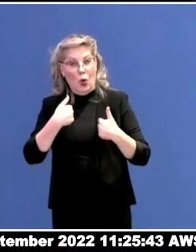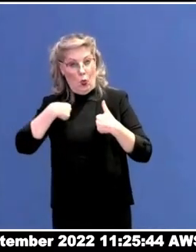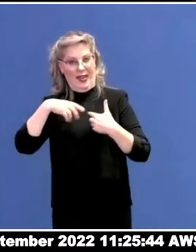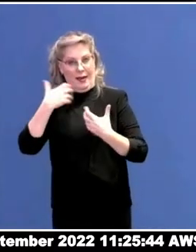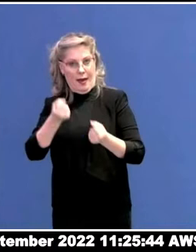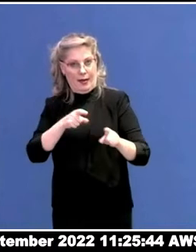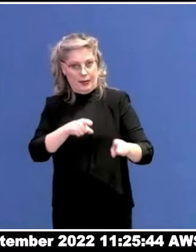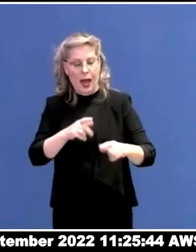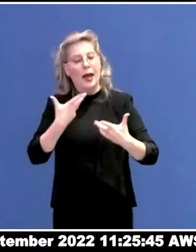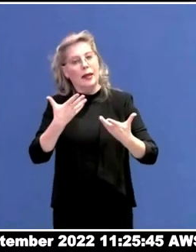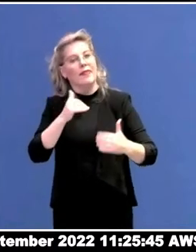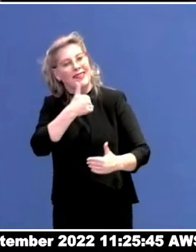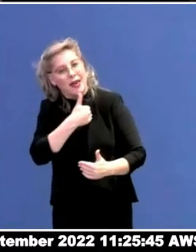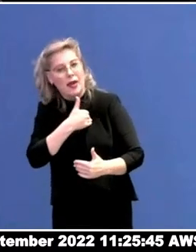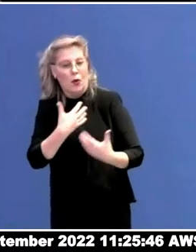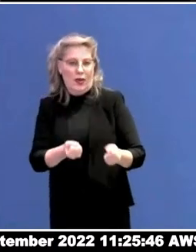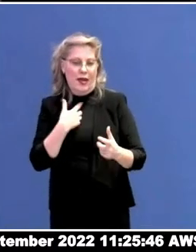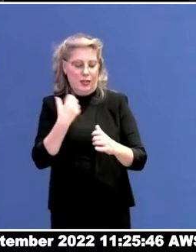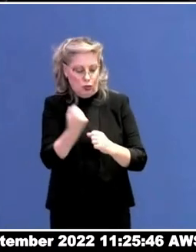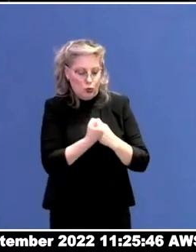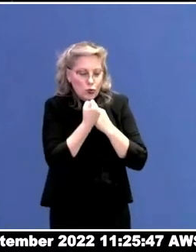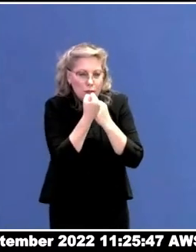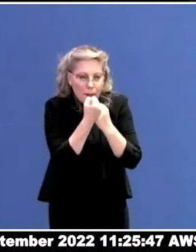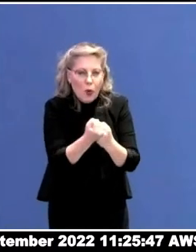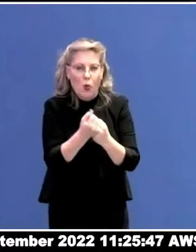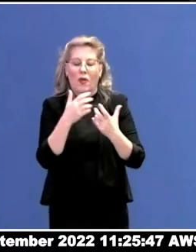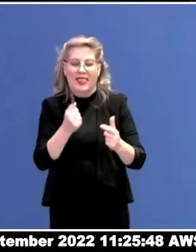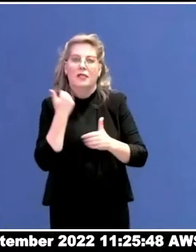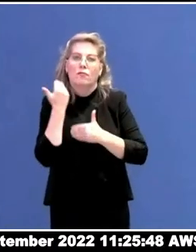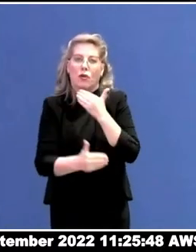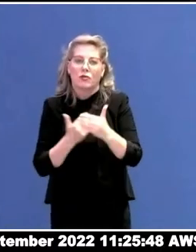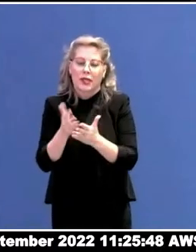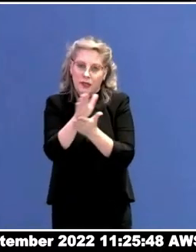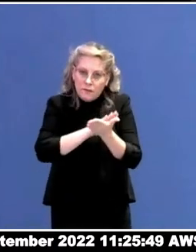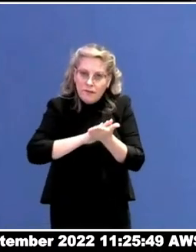cared about them. MS McMAHON: And that, is it not, an example of holistic care in terms